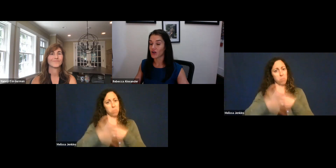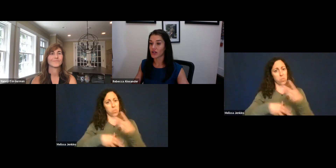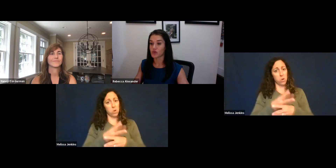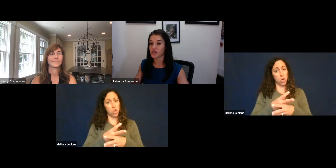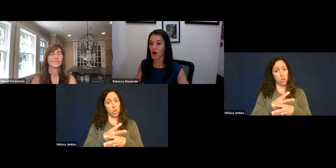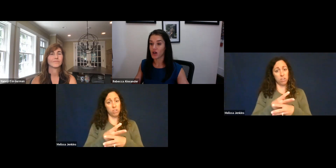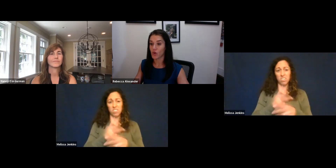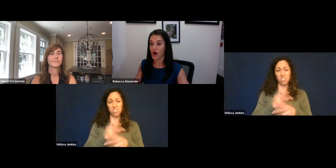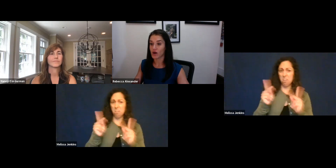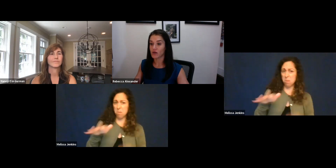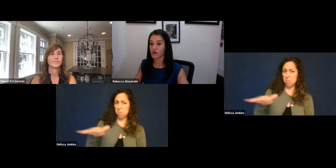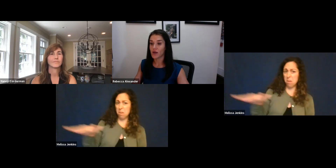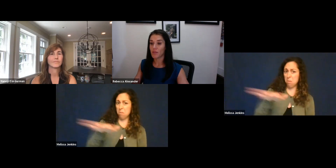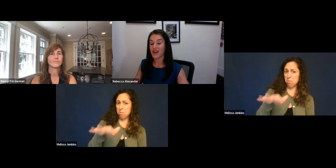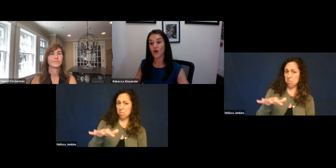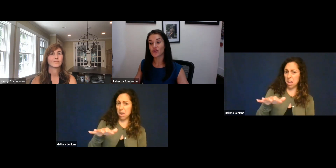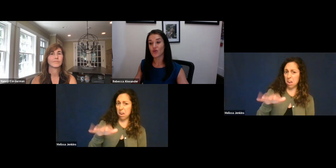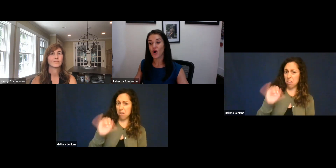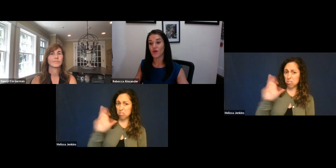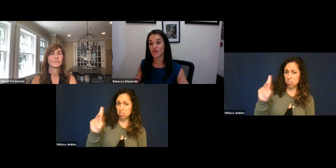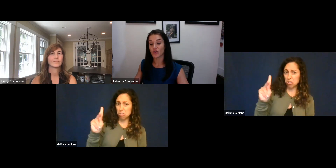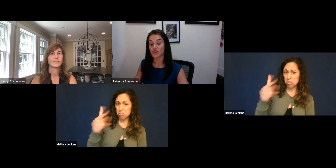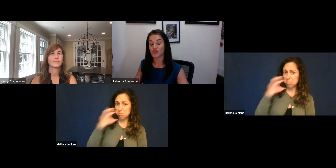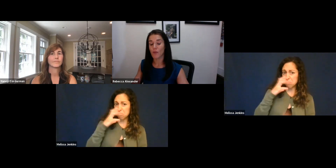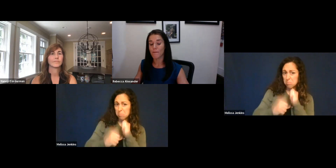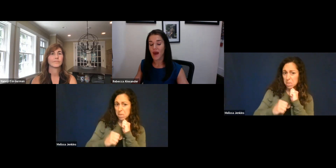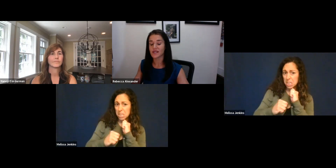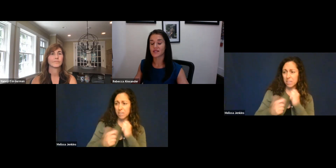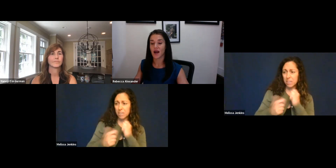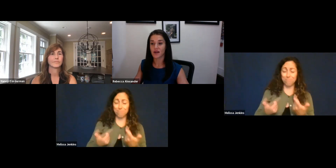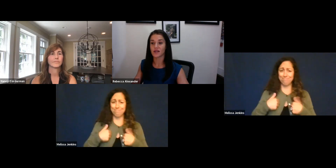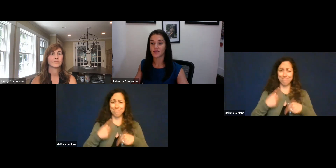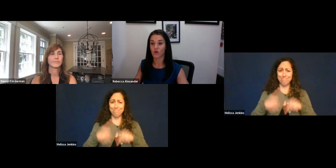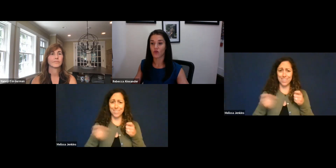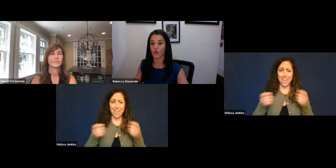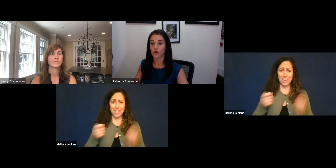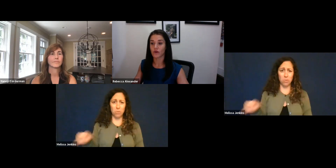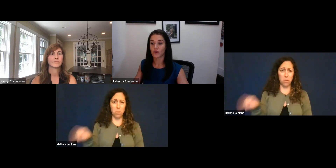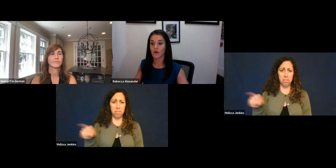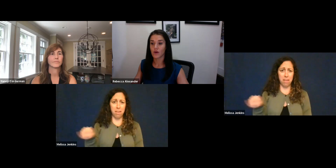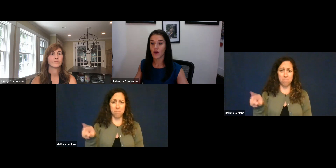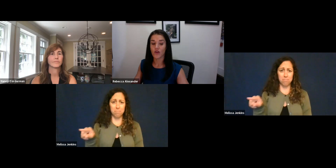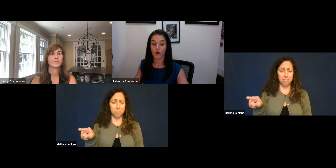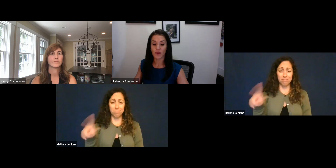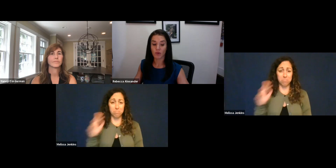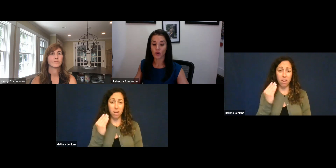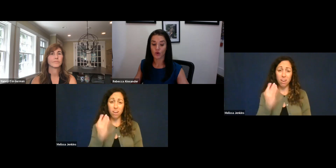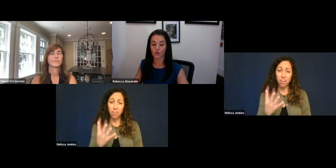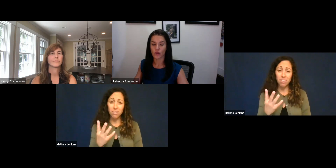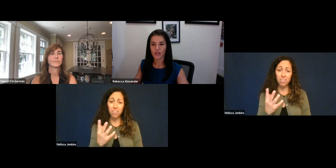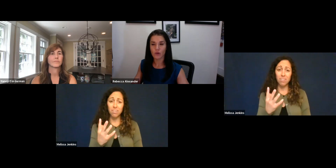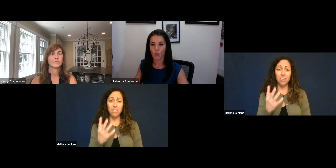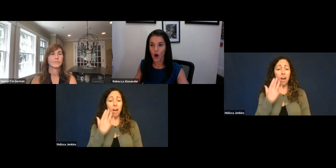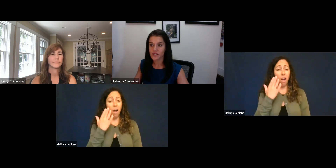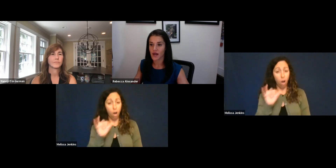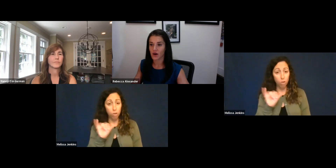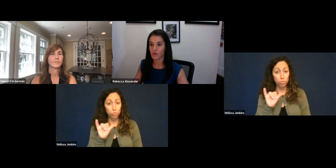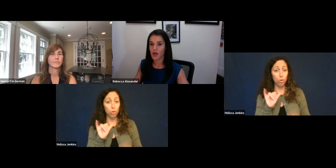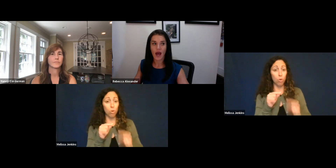and aren't going to respond well. But I also know that there is tremendous kindness out in the world. And there are people who really want to help.